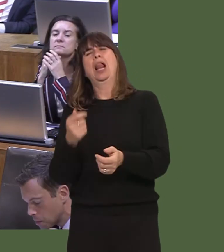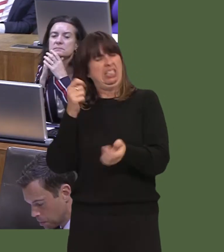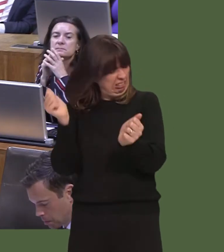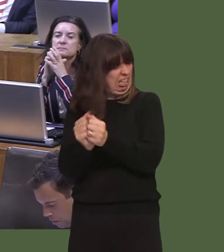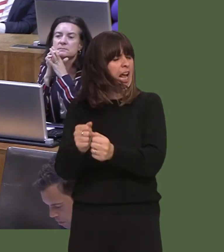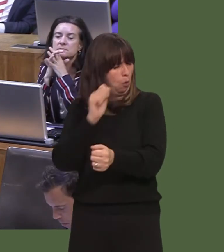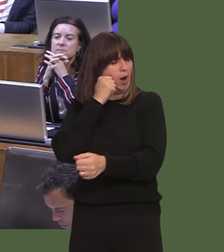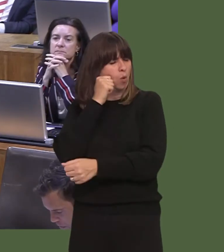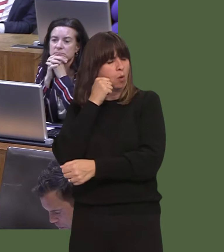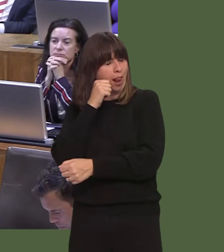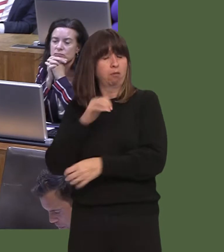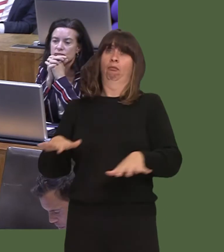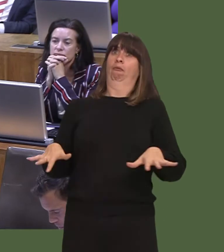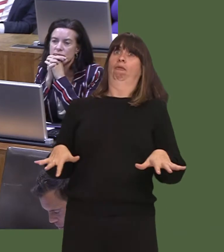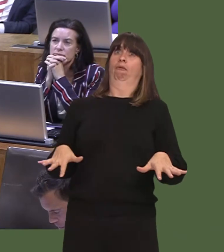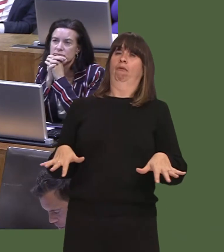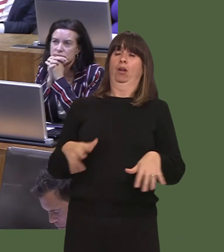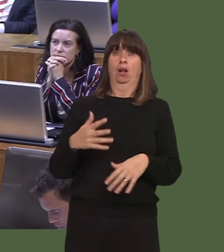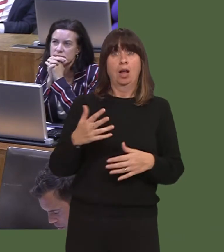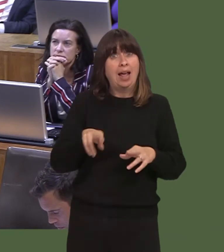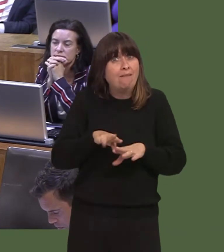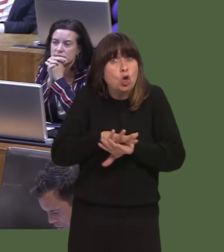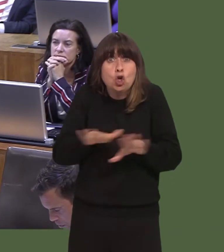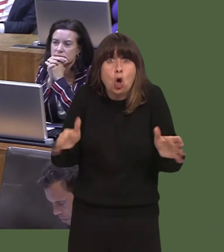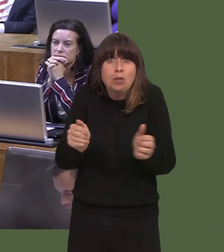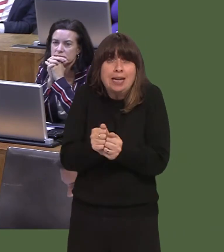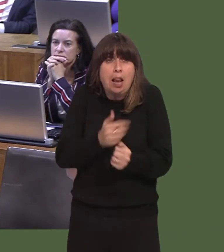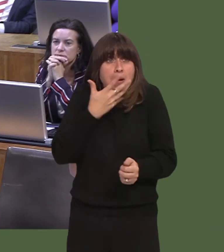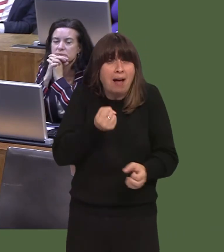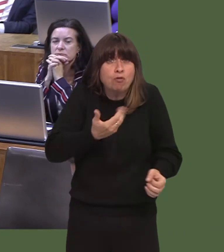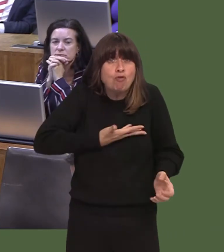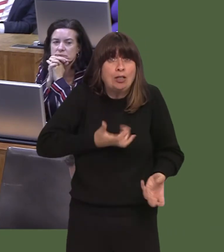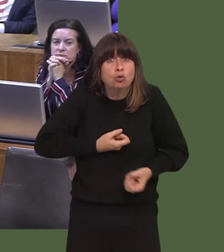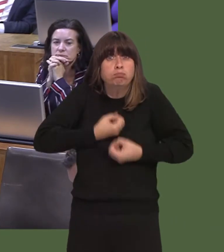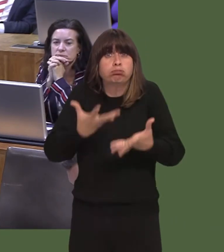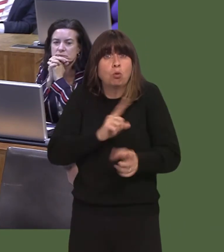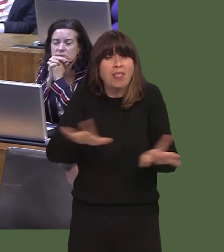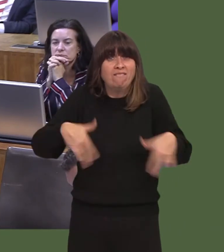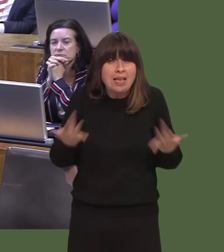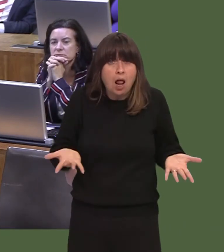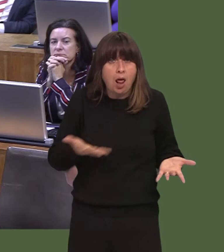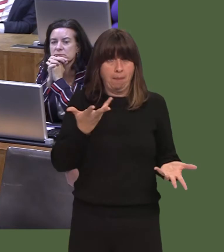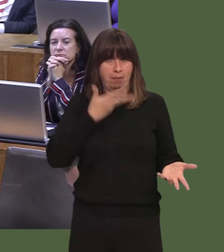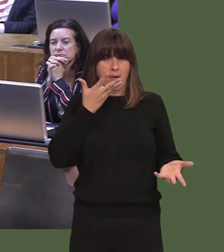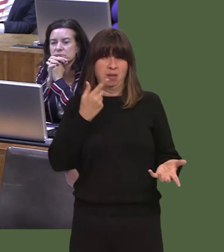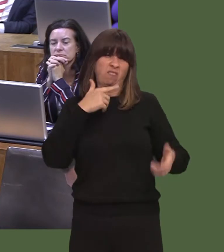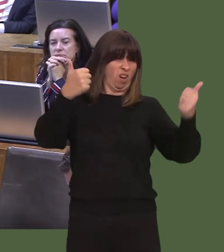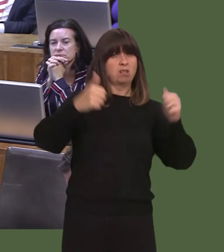But, surely, if there's no deal, people have a right to express a view as to what they think about that. They may say, 'Well, let's leave with no deal.' They may say that.